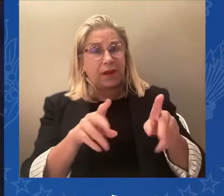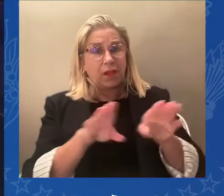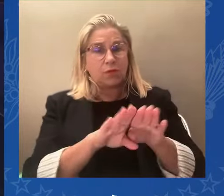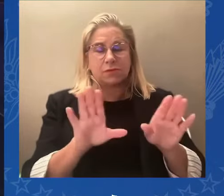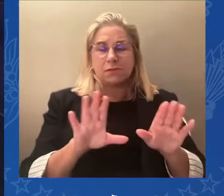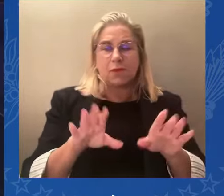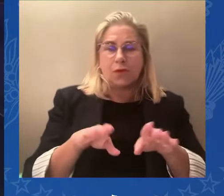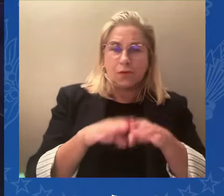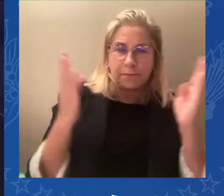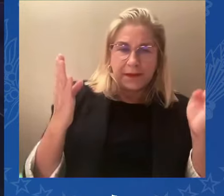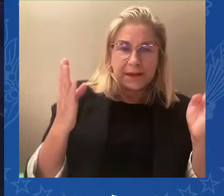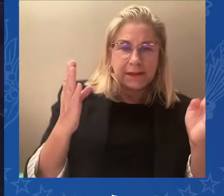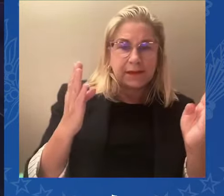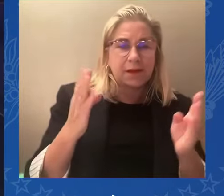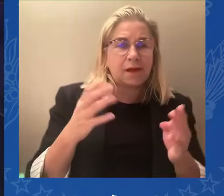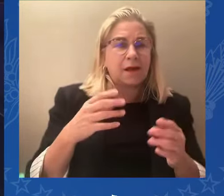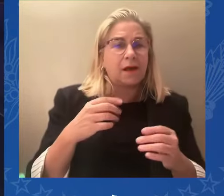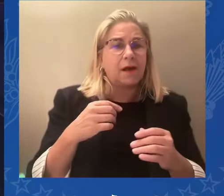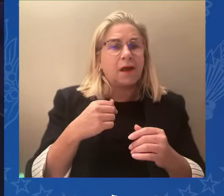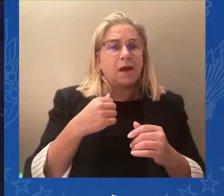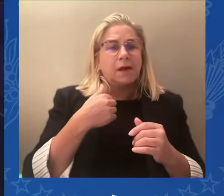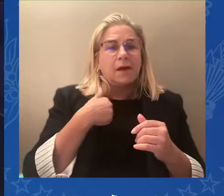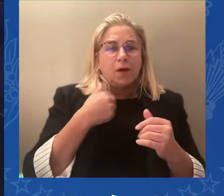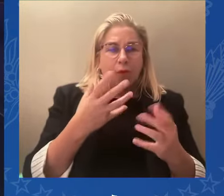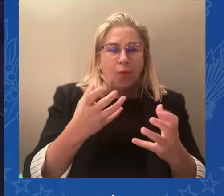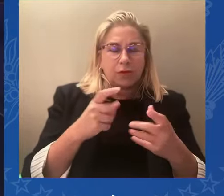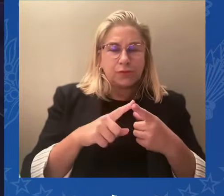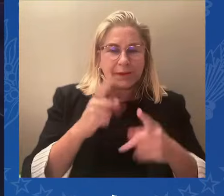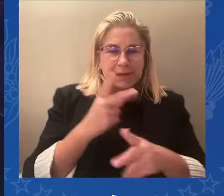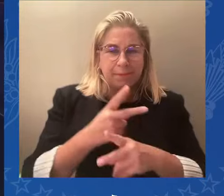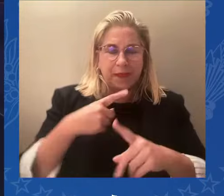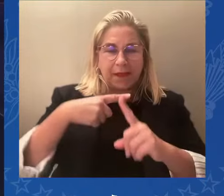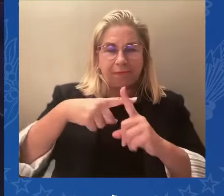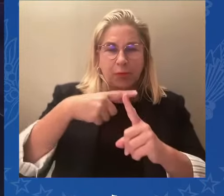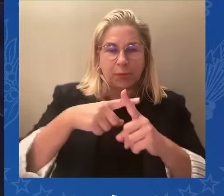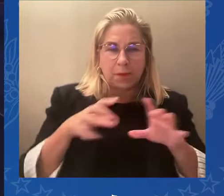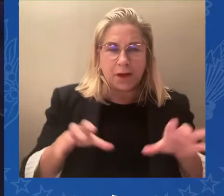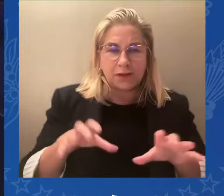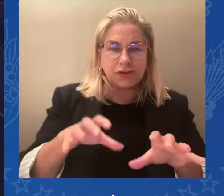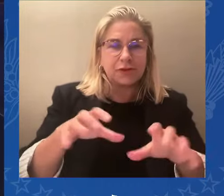My predecesse- -- my predecessor calls the insurrectionists who stormed the Capitol on January 6th “patriots.”